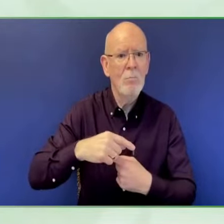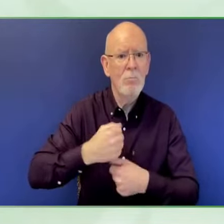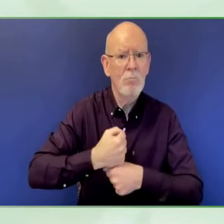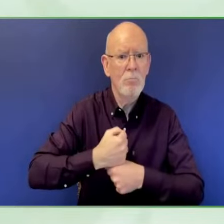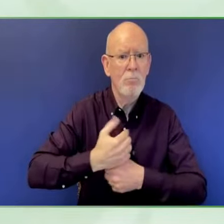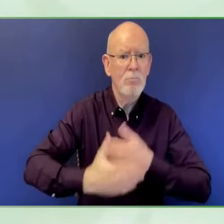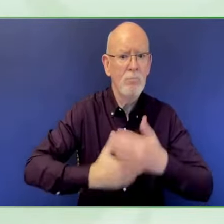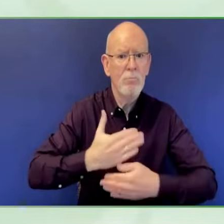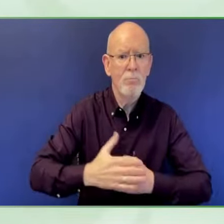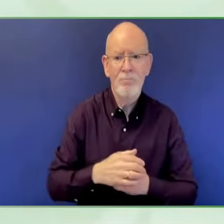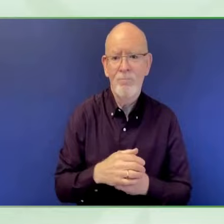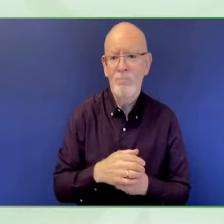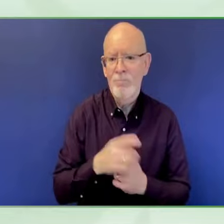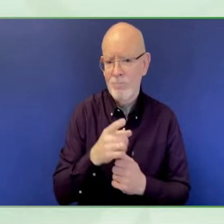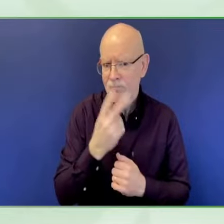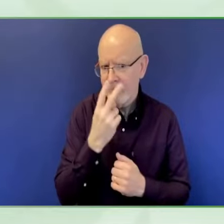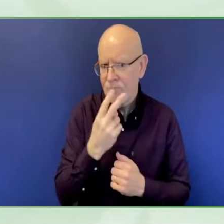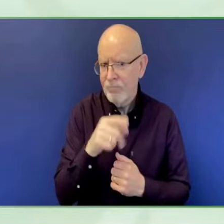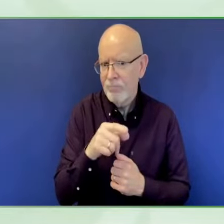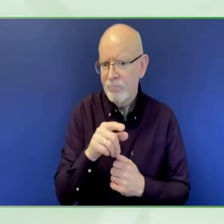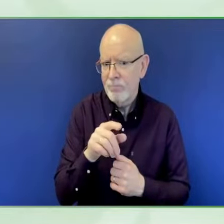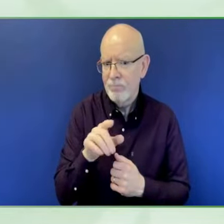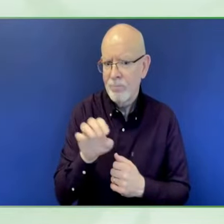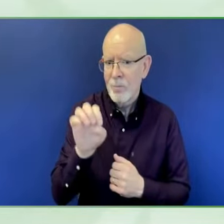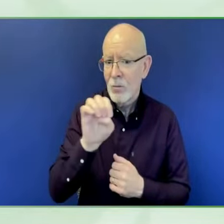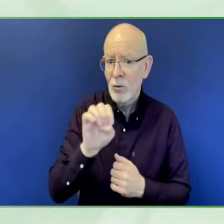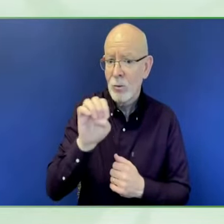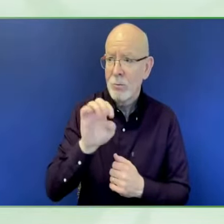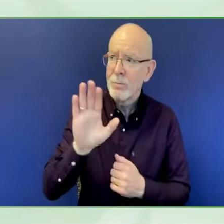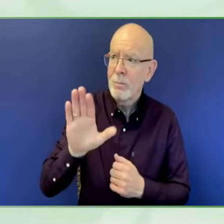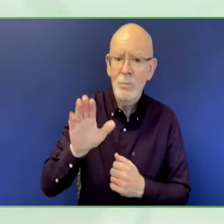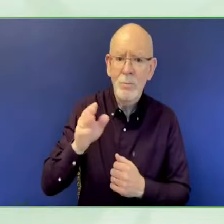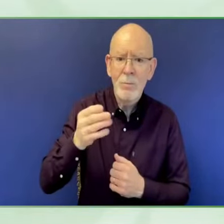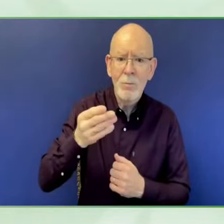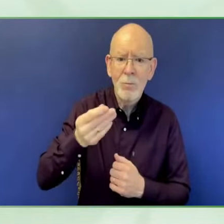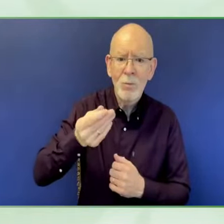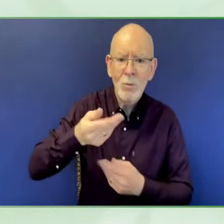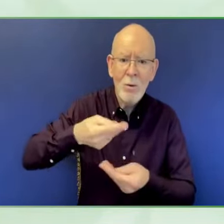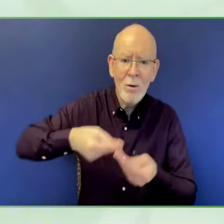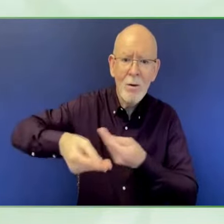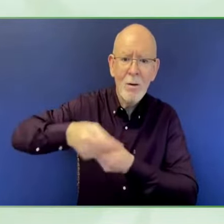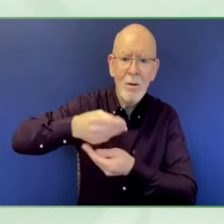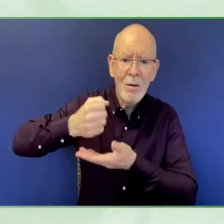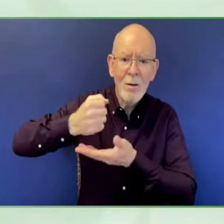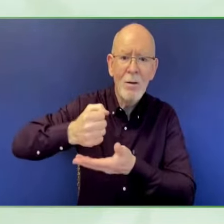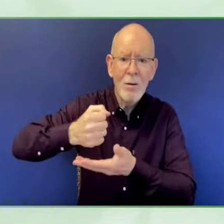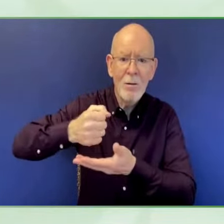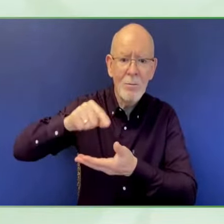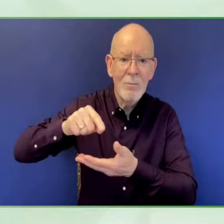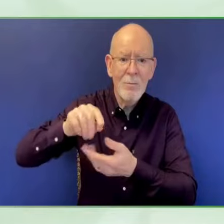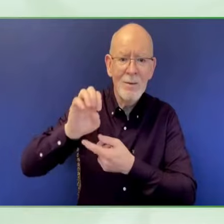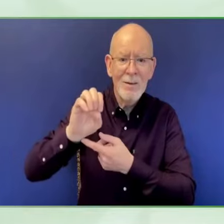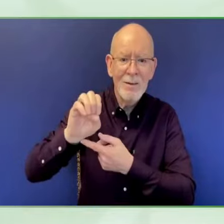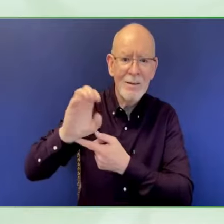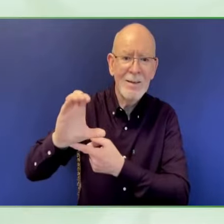practice across the globe which is built on allowing people to live